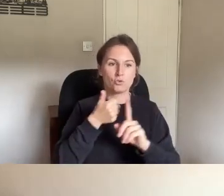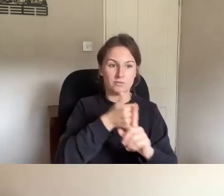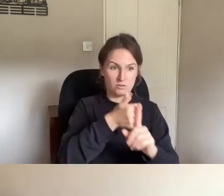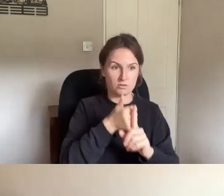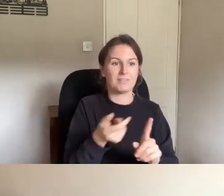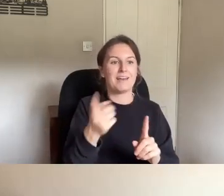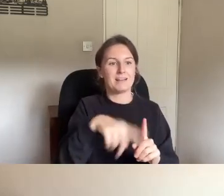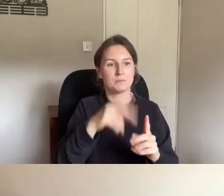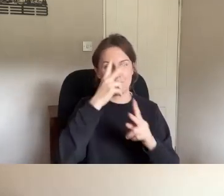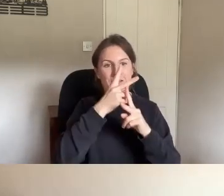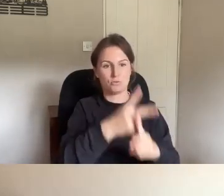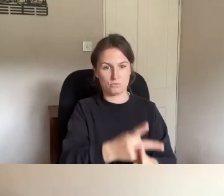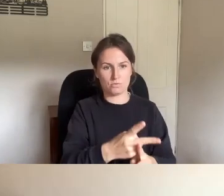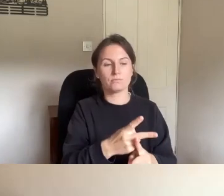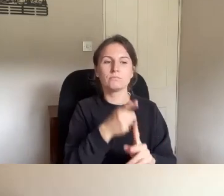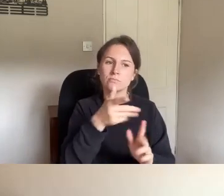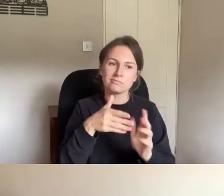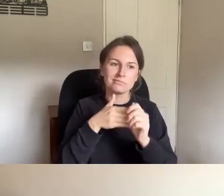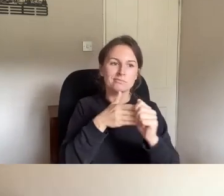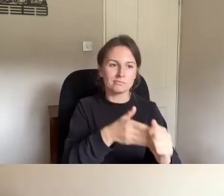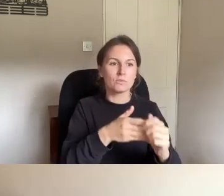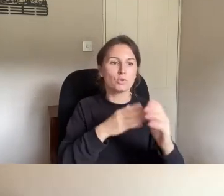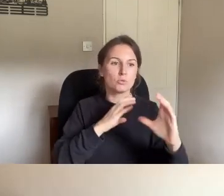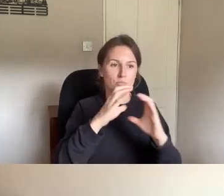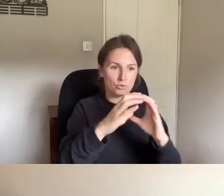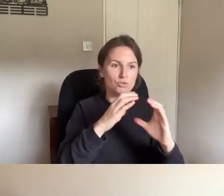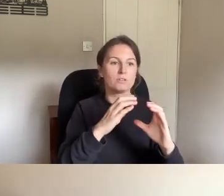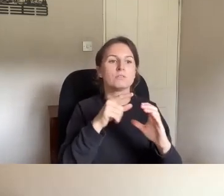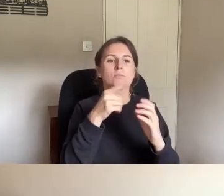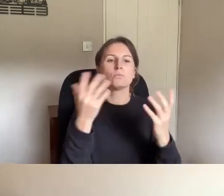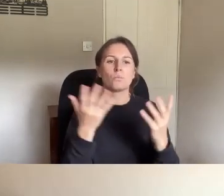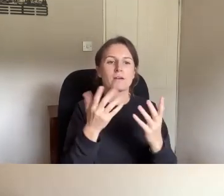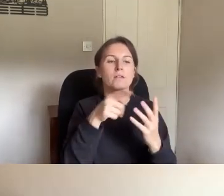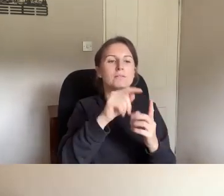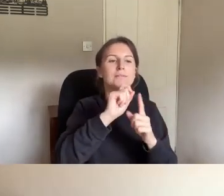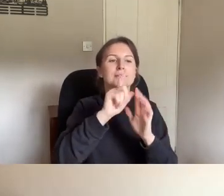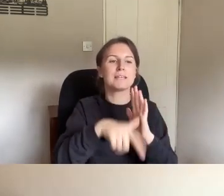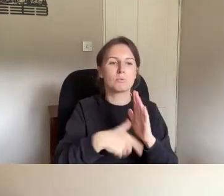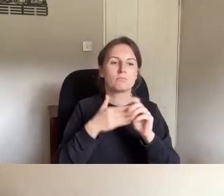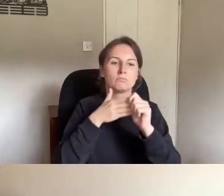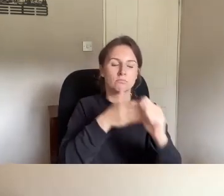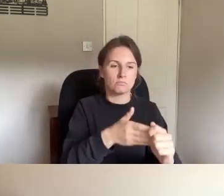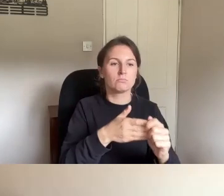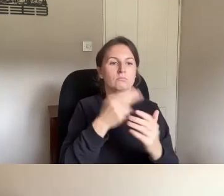and she's currently leading communications at disabled-led arts commissioner Unlimited.